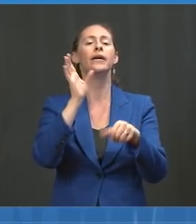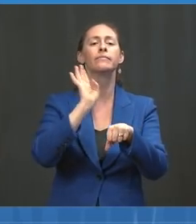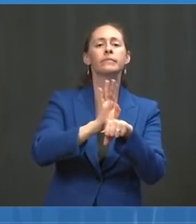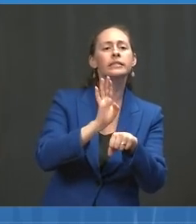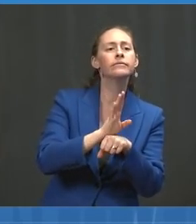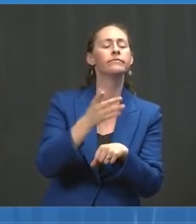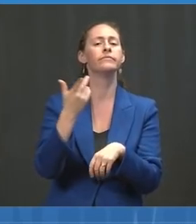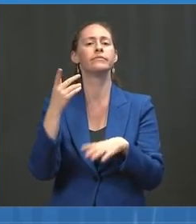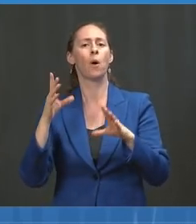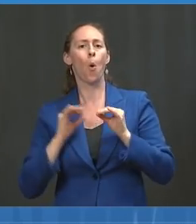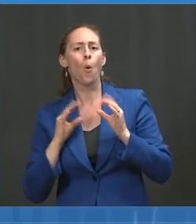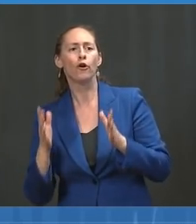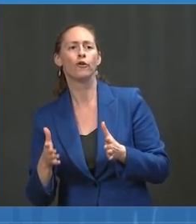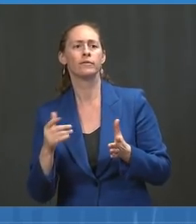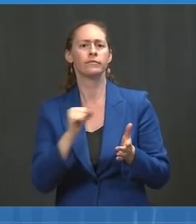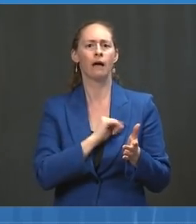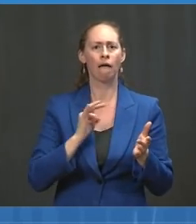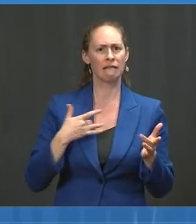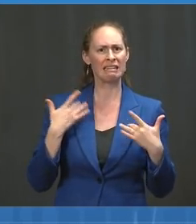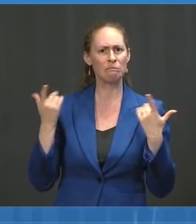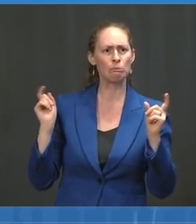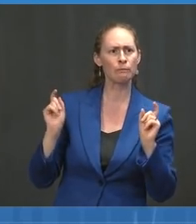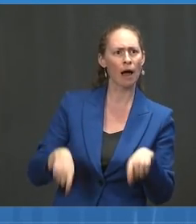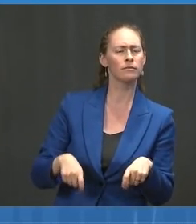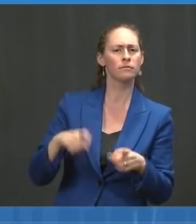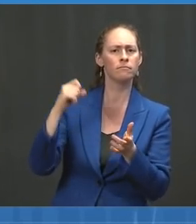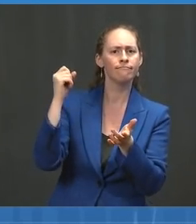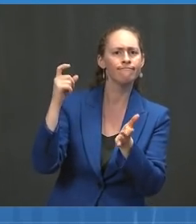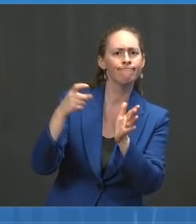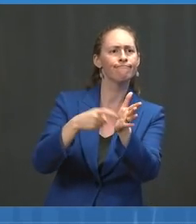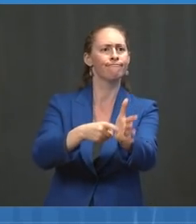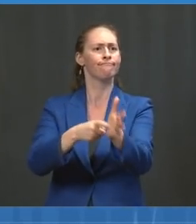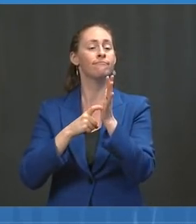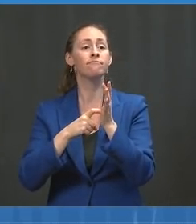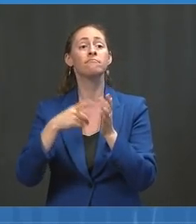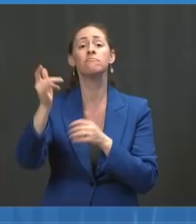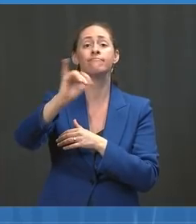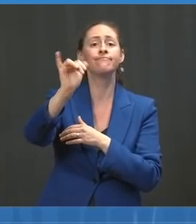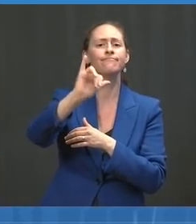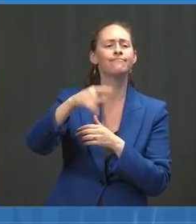we know that many schools and universities and businesses have established vaccination requirements